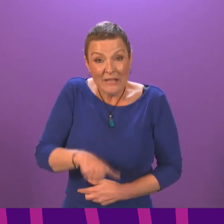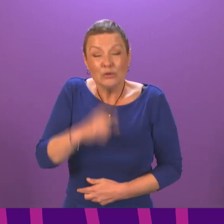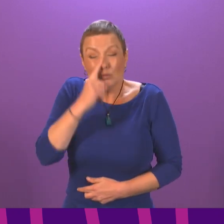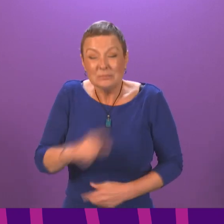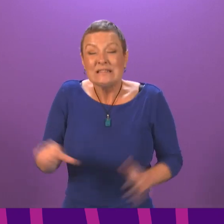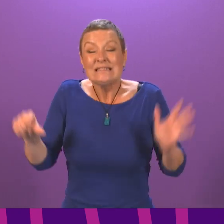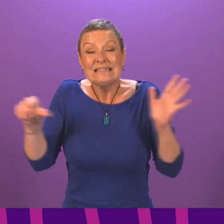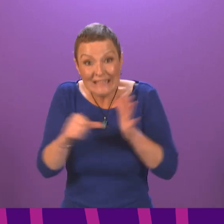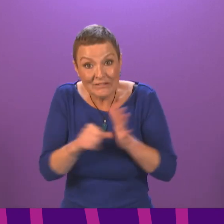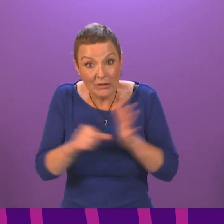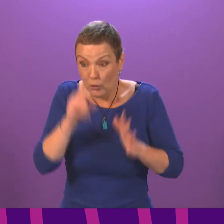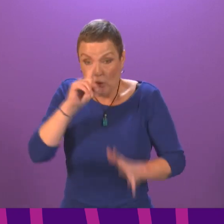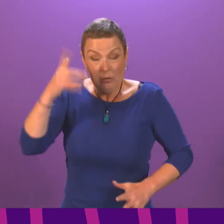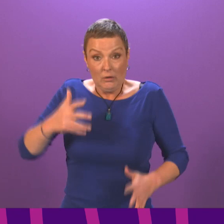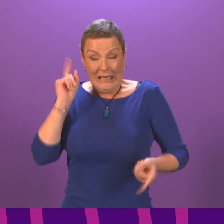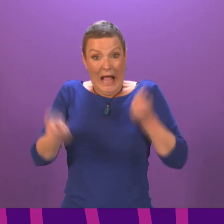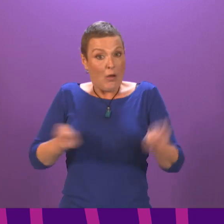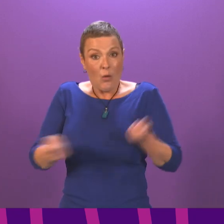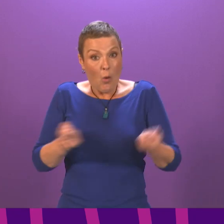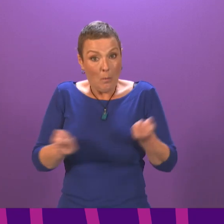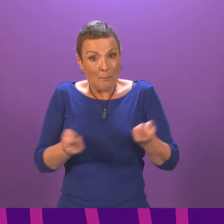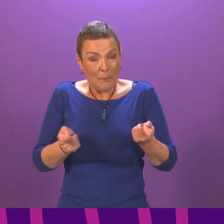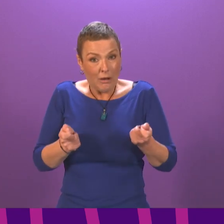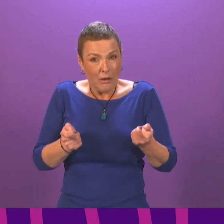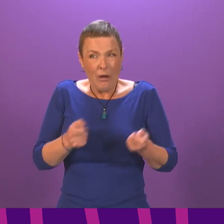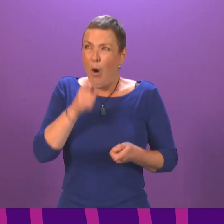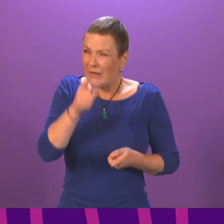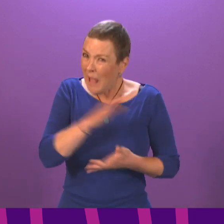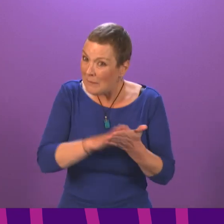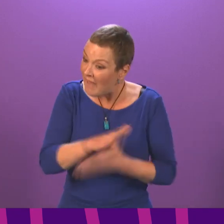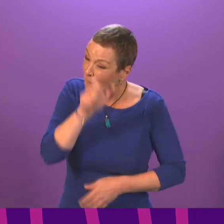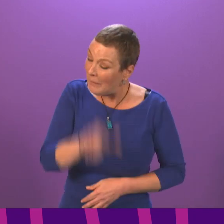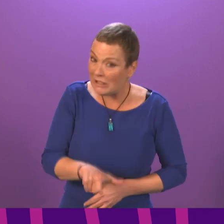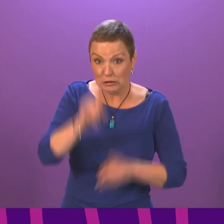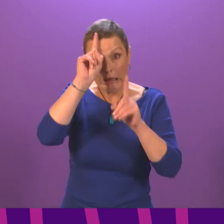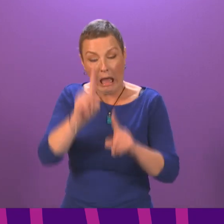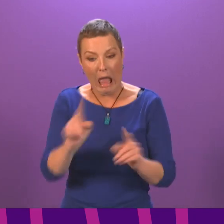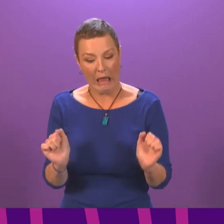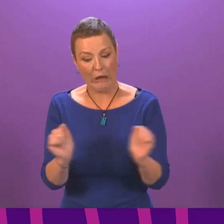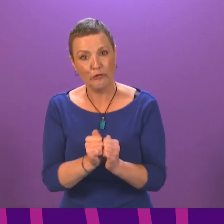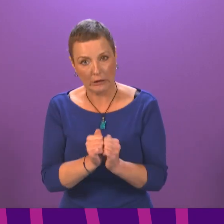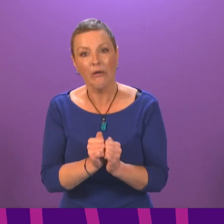difficult to conduct. Should this then mean that a patient is denied return to what is essentially their home?”